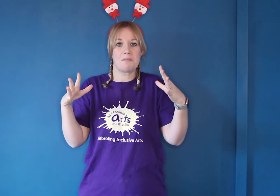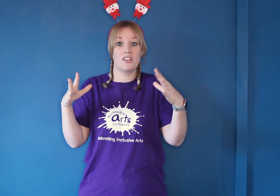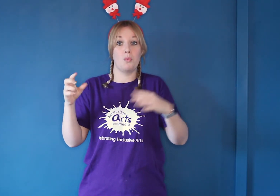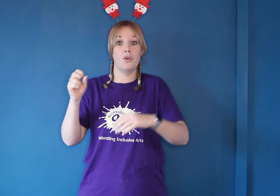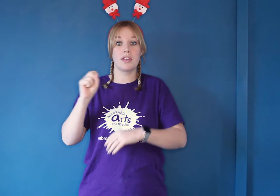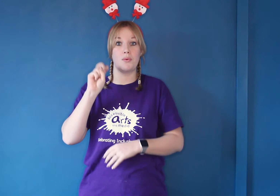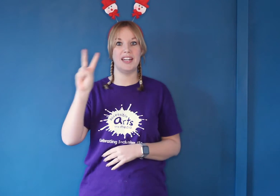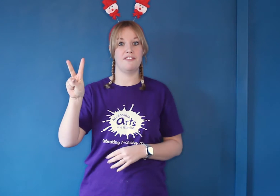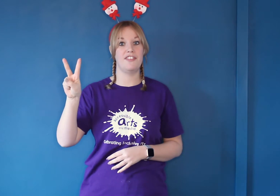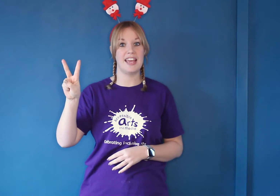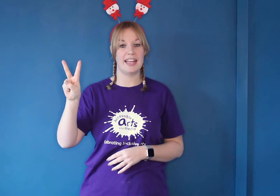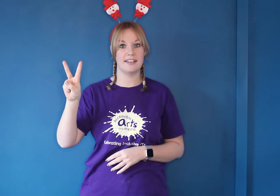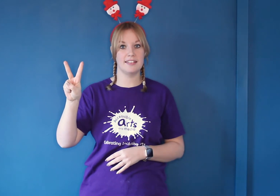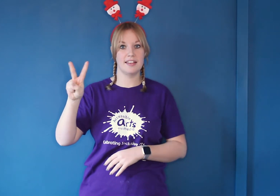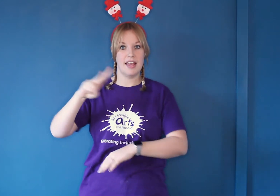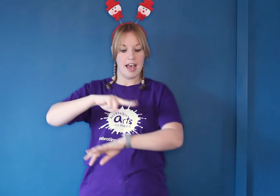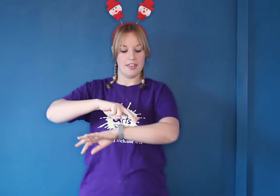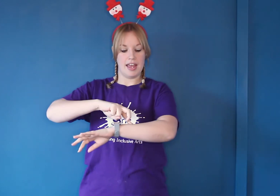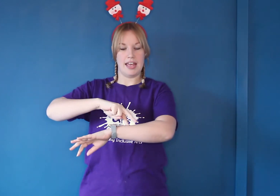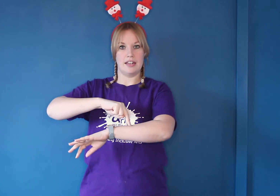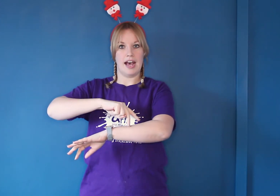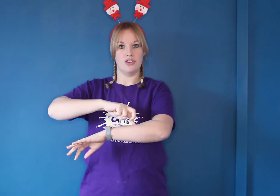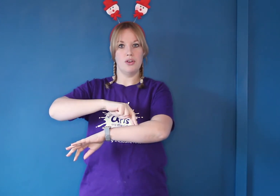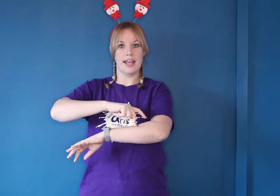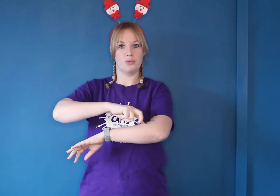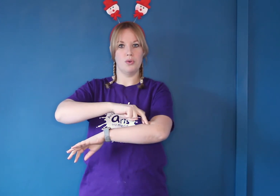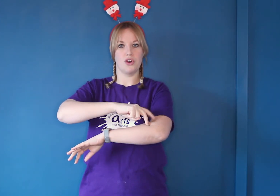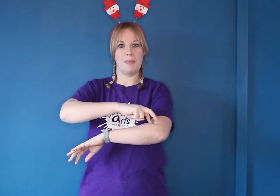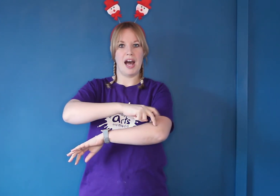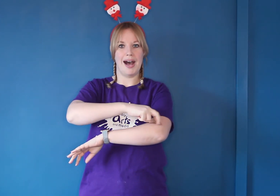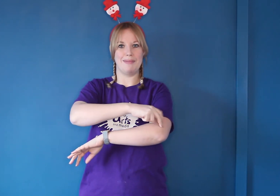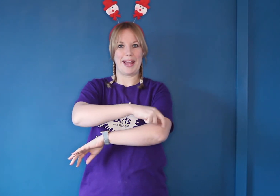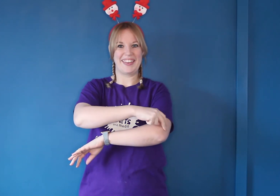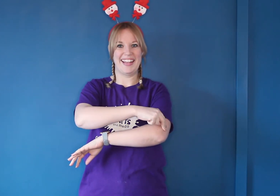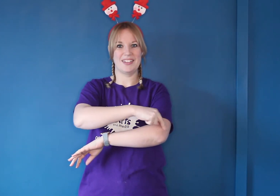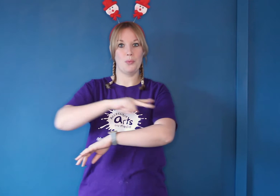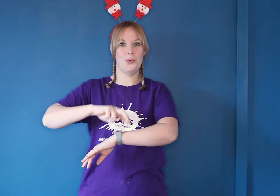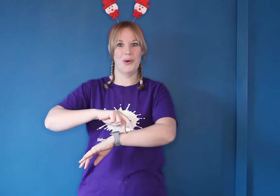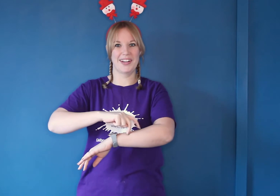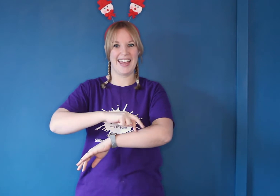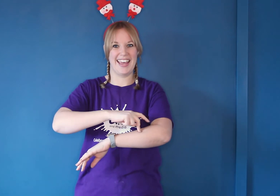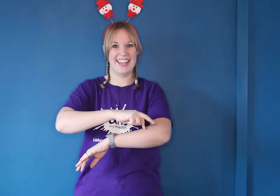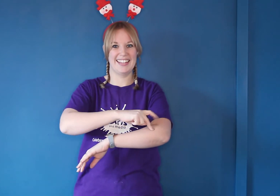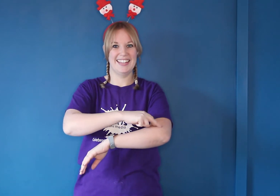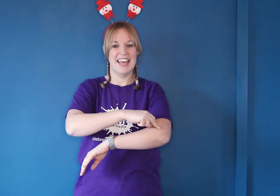So walking we need a V hand and then our two legs walk up our arm like that. Walking.